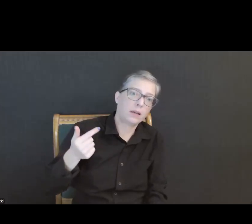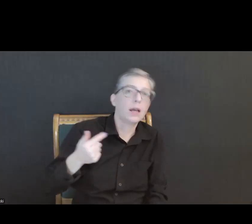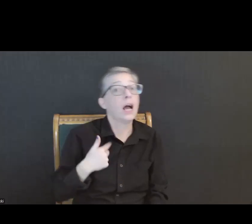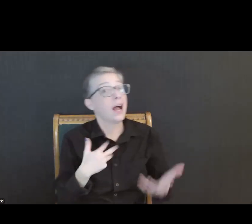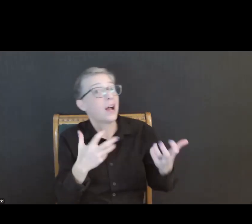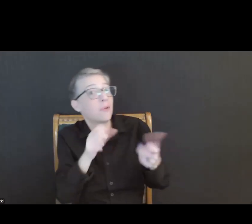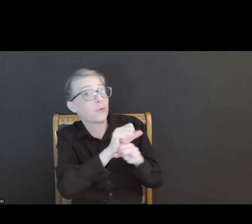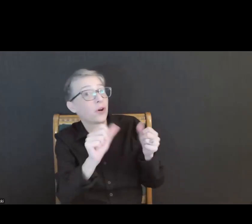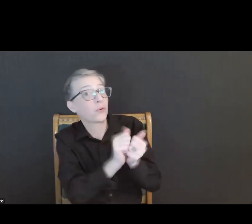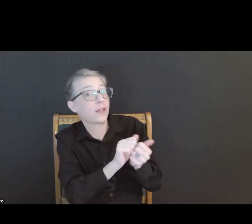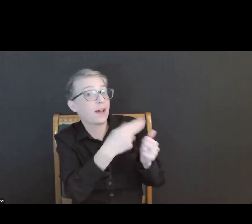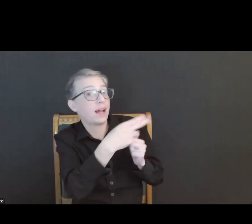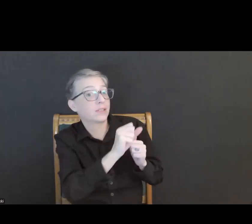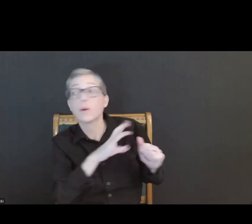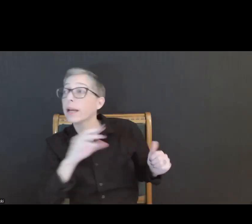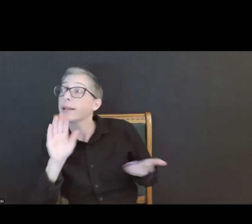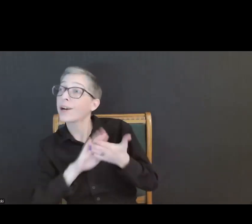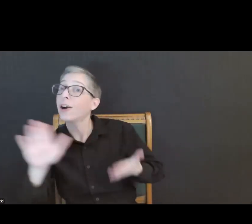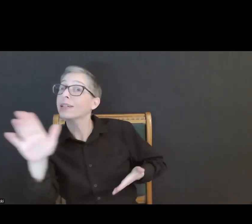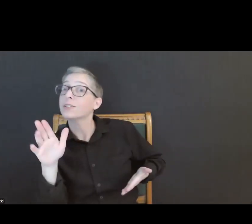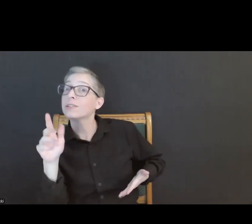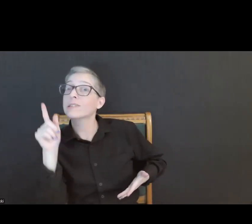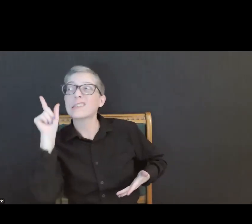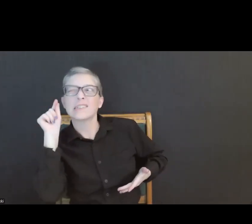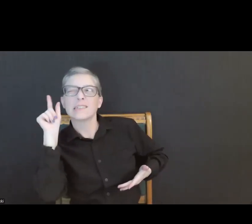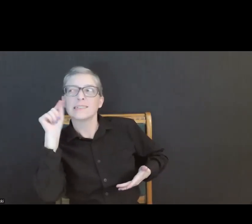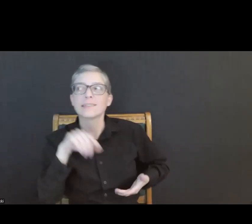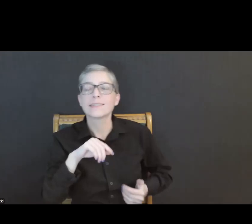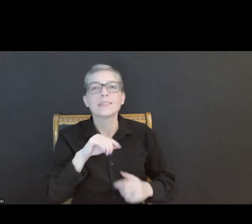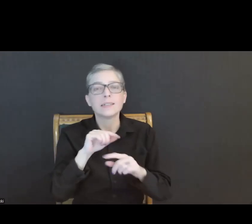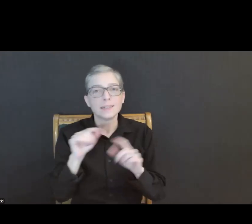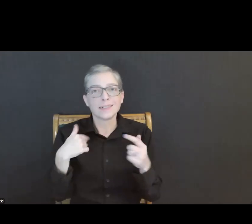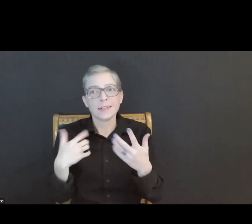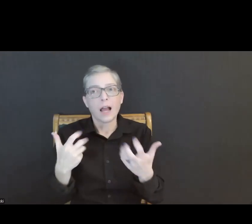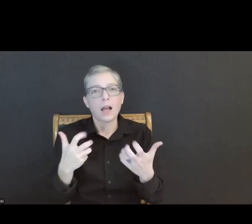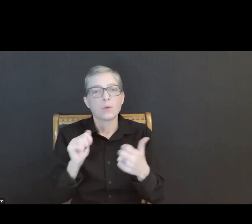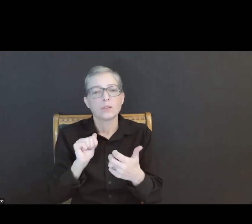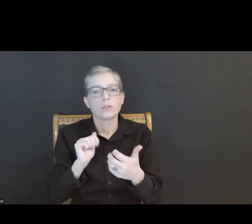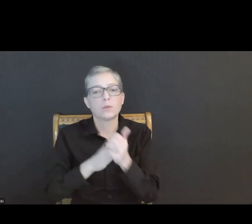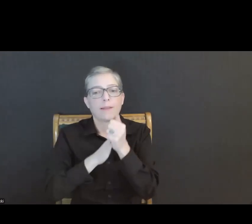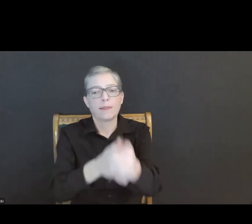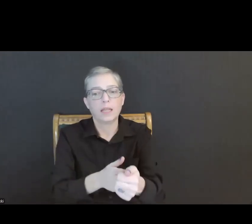um I am trying to facilitate a program that you know speak to you know African-American males and